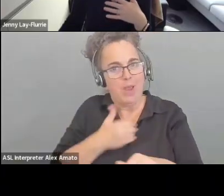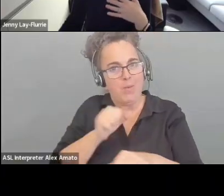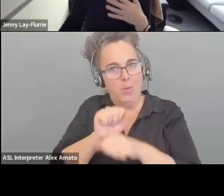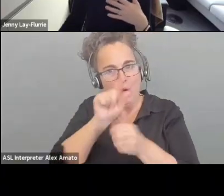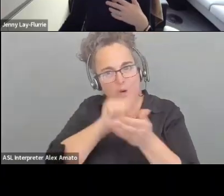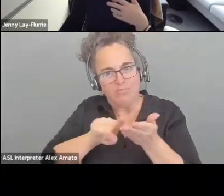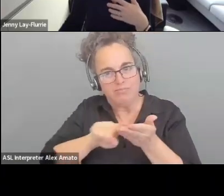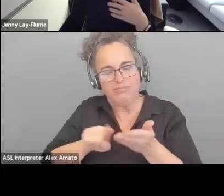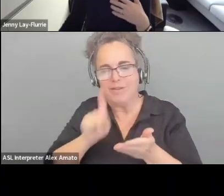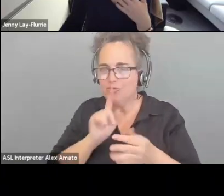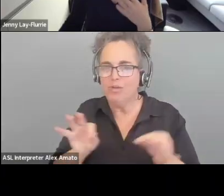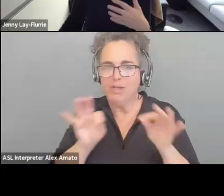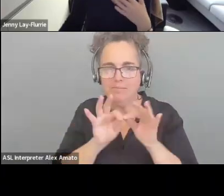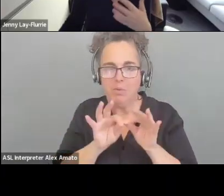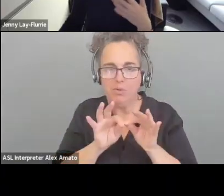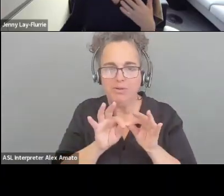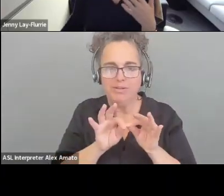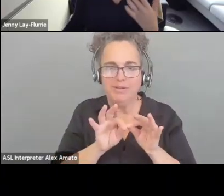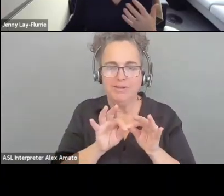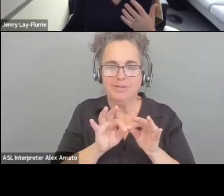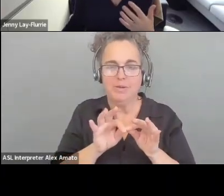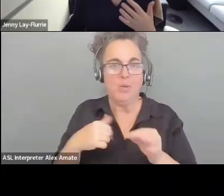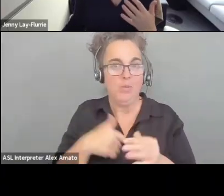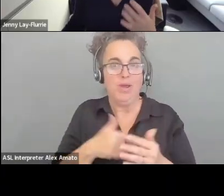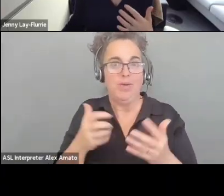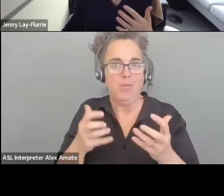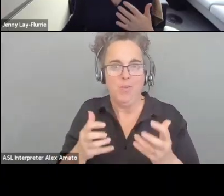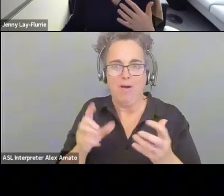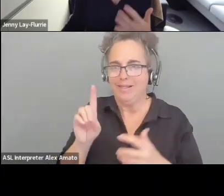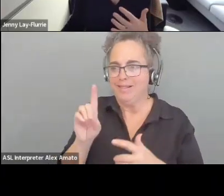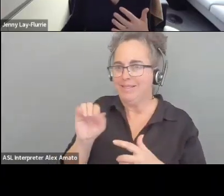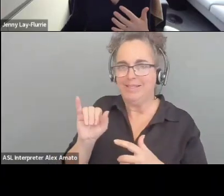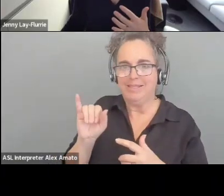as we think about making things like dictation easier and quicker.